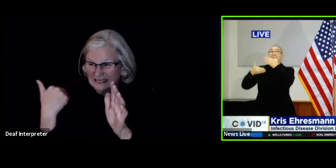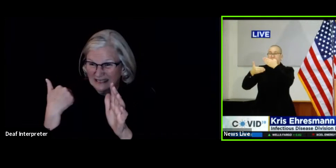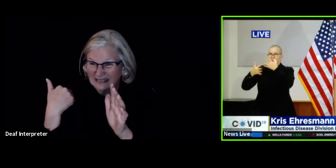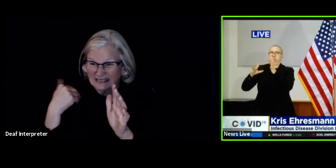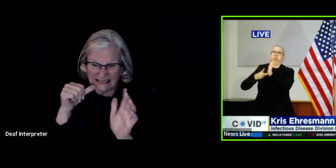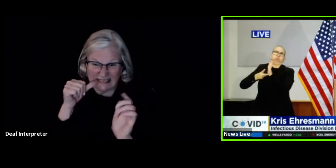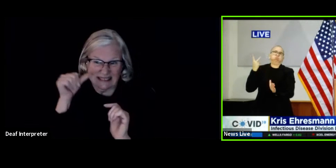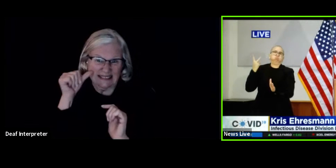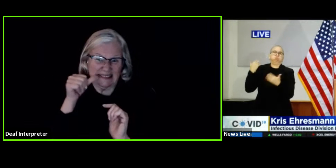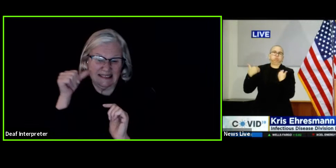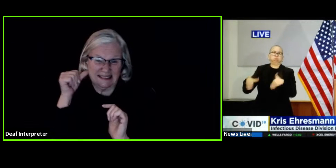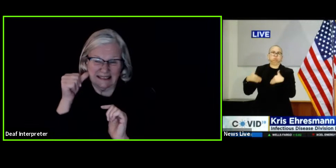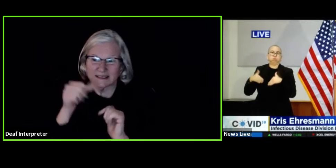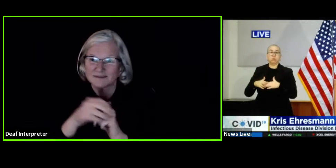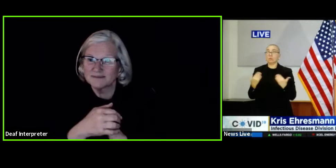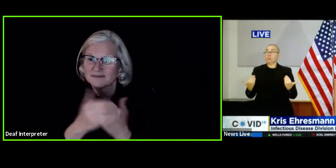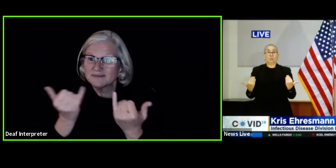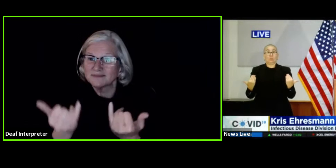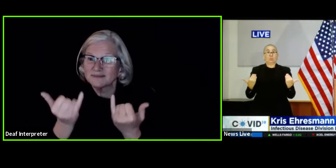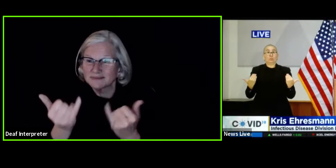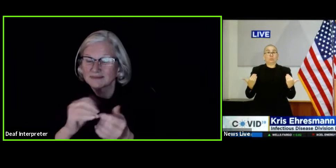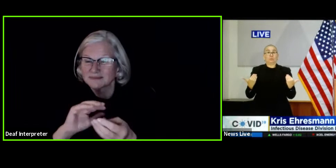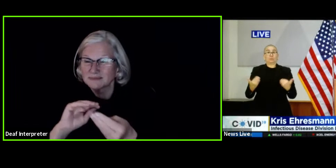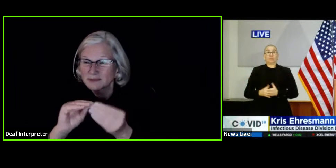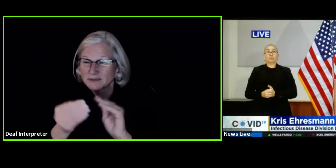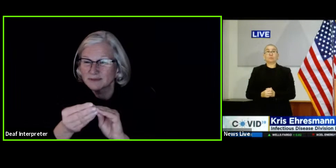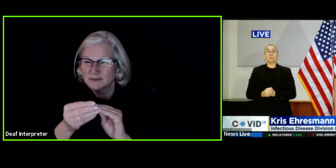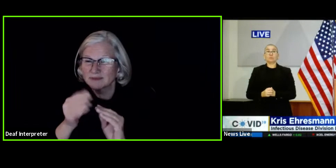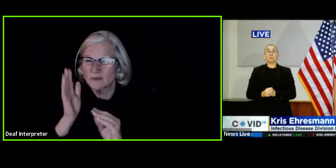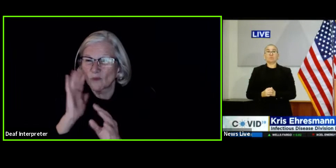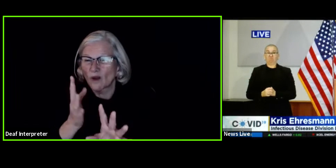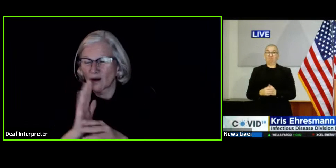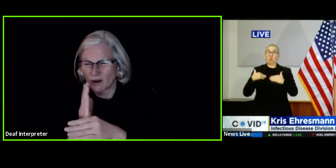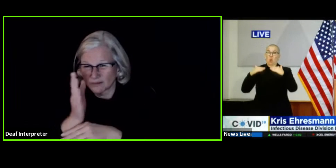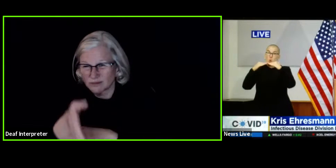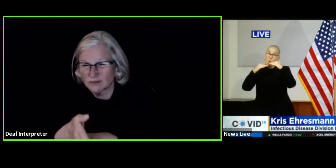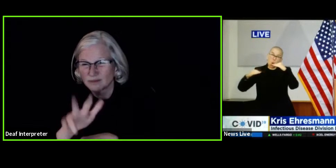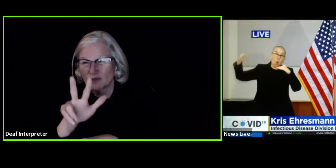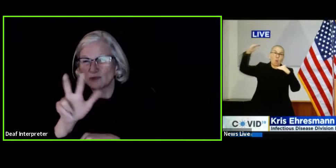THANKSGIVING. AND WE COULD SEE ANOTHER 100,000 CASES IN